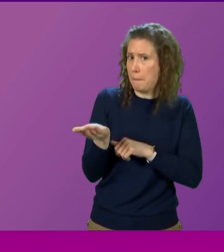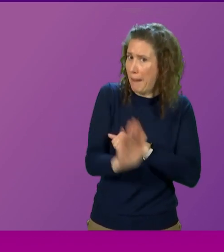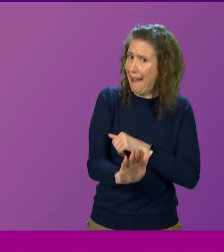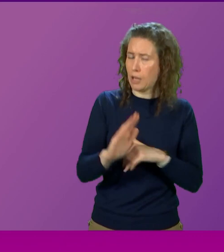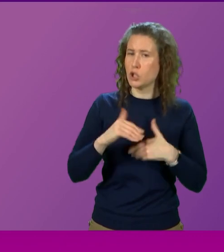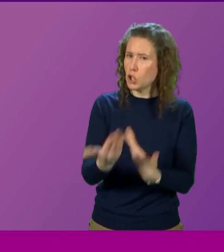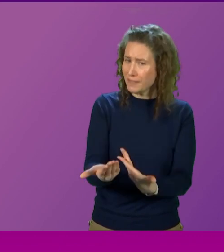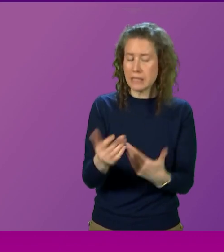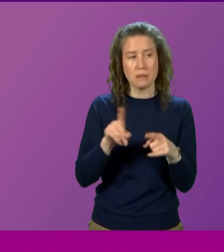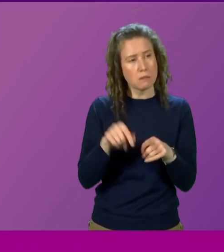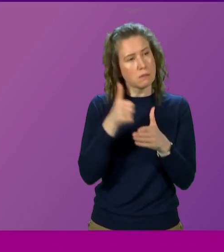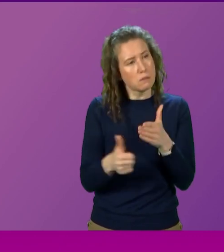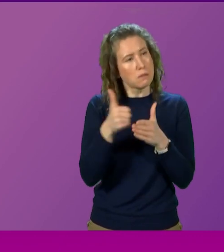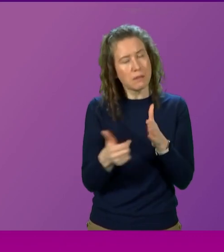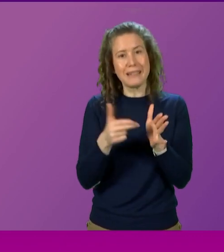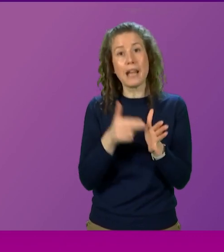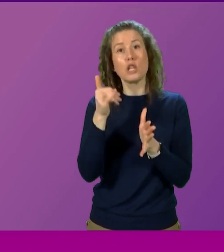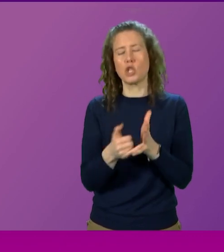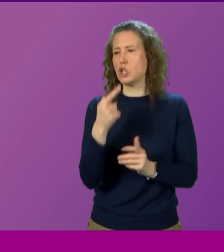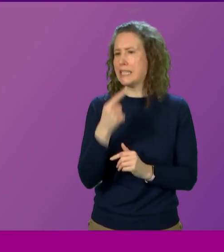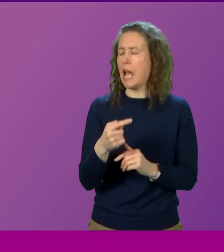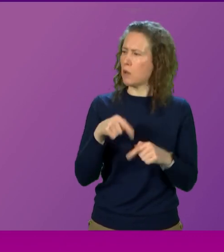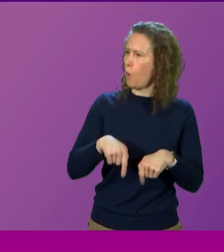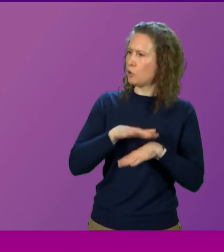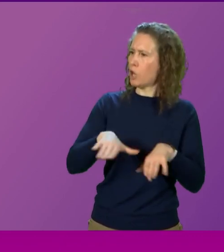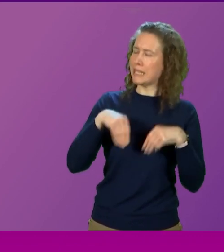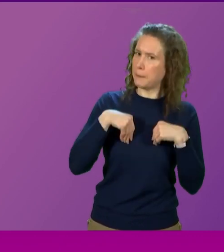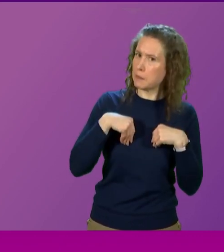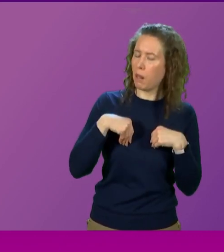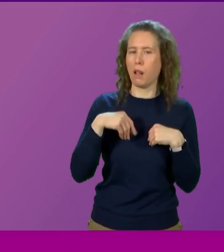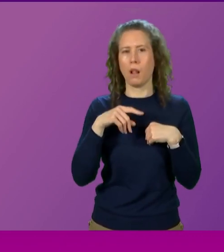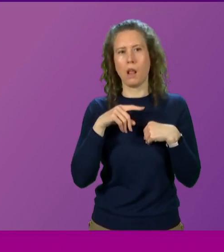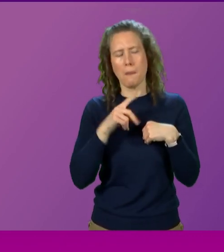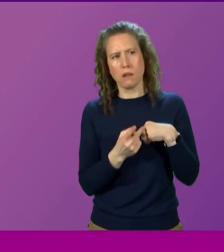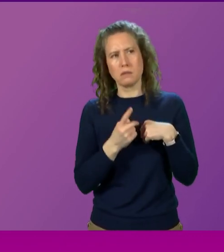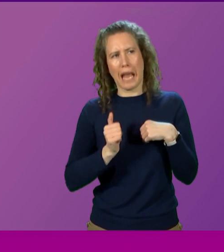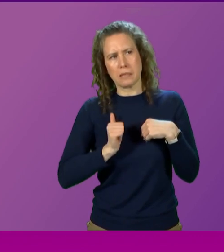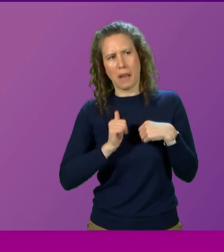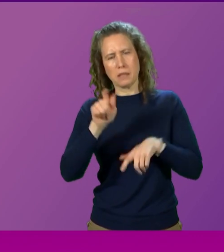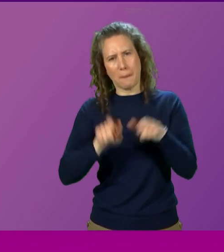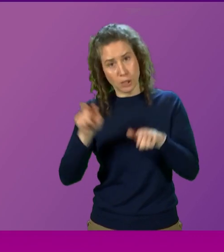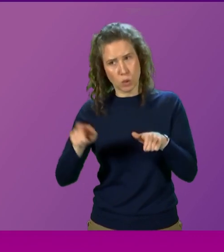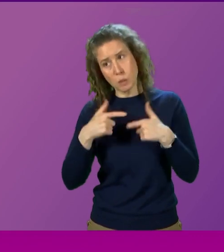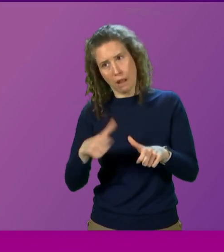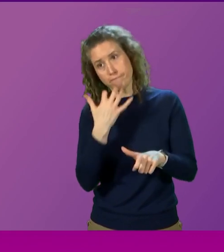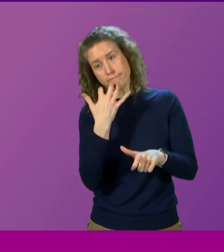As usual, Nicola Sturgeon keeps telling us that the situation is unacceptable, but then expects patients to accept it anyway.